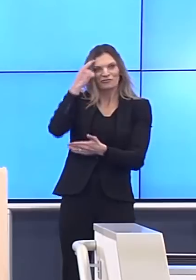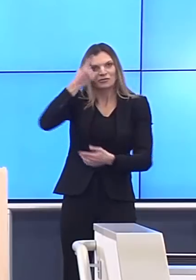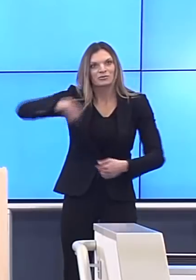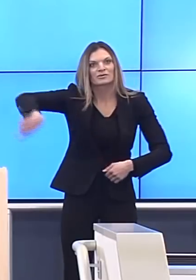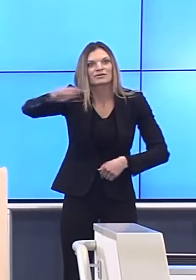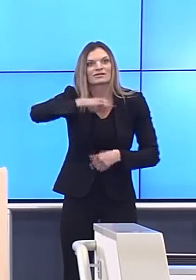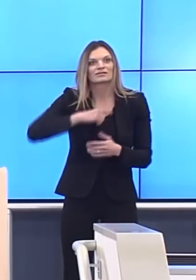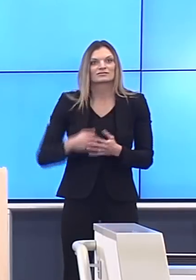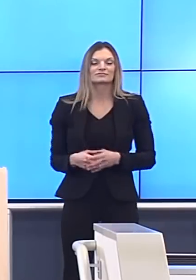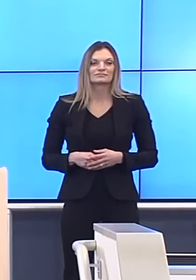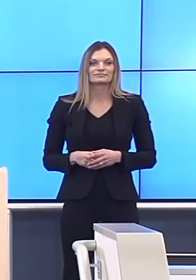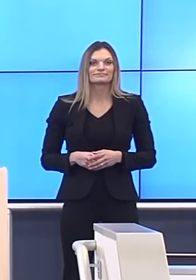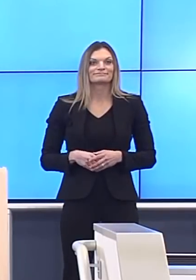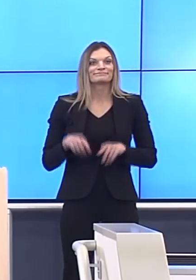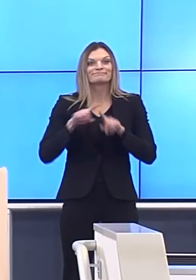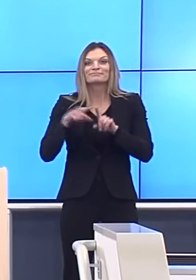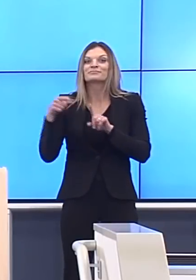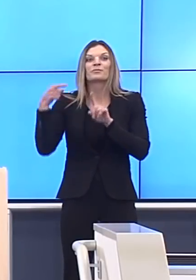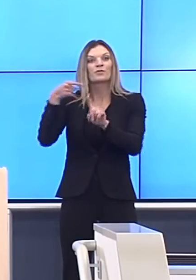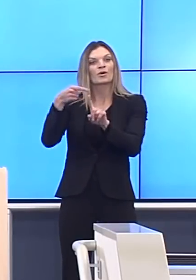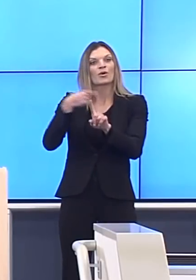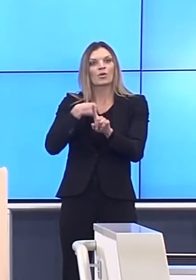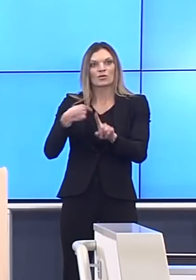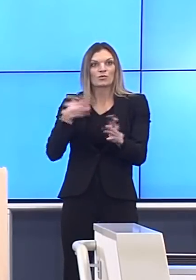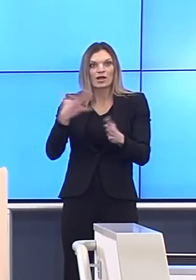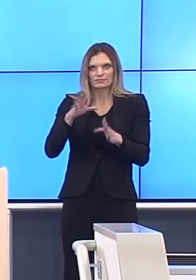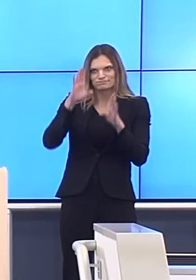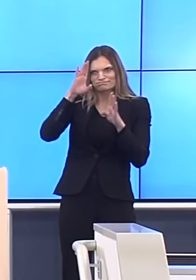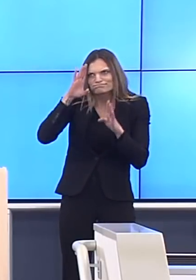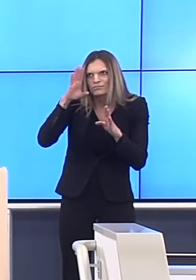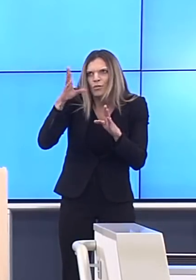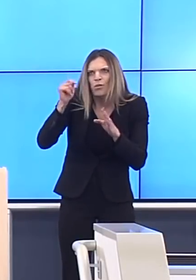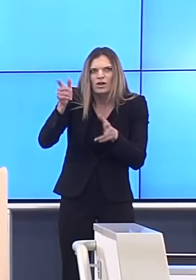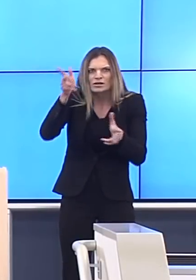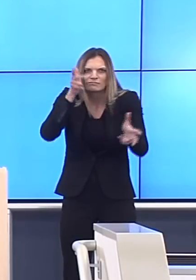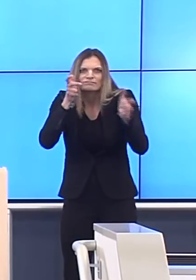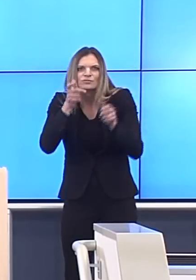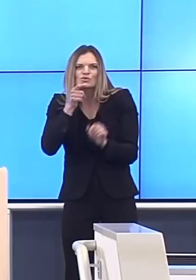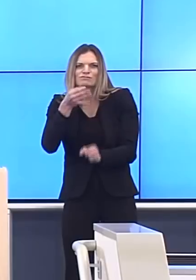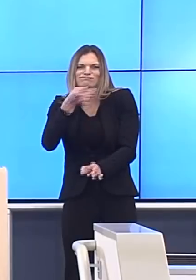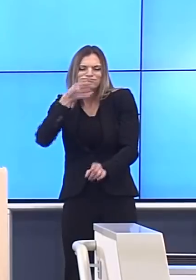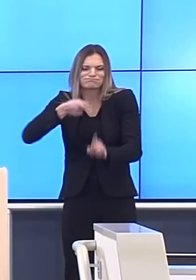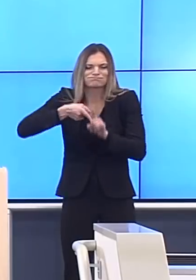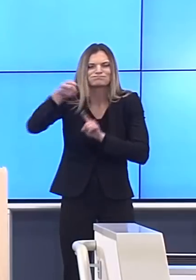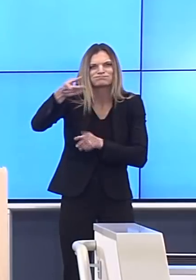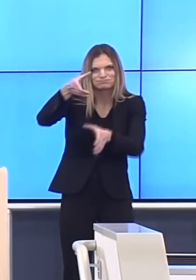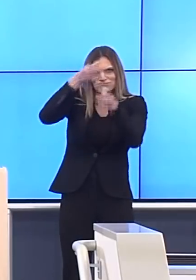IT HAS BEEN HARD. IT'S UNLIKE ANYTHING ANY OF US HAS EVER FACED BEFORE. BUT WE LISTEN TO